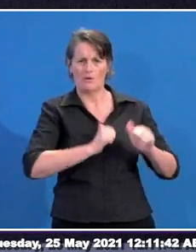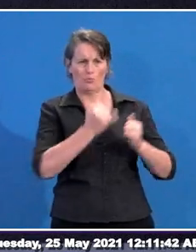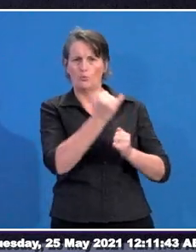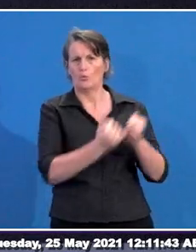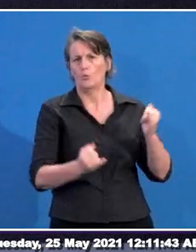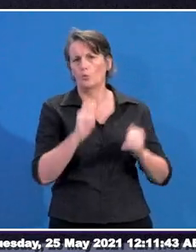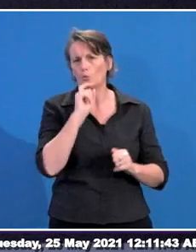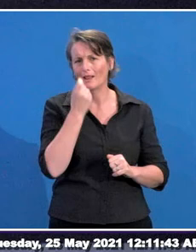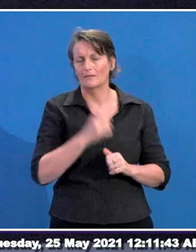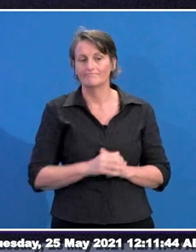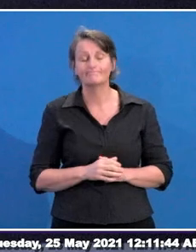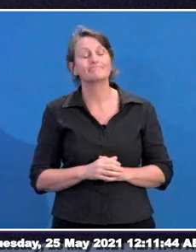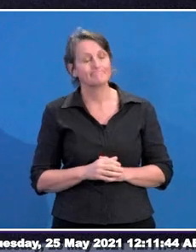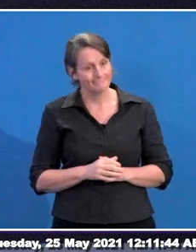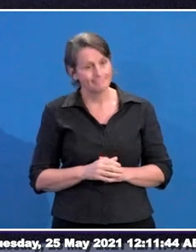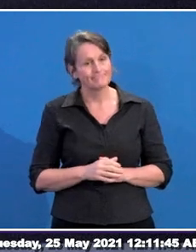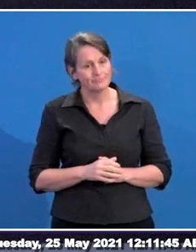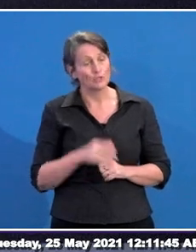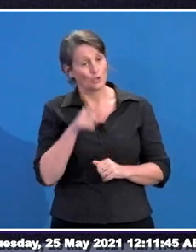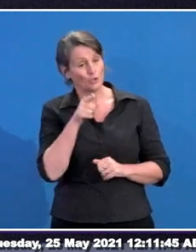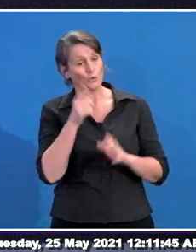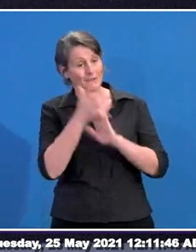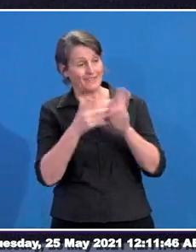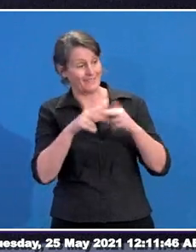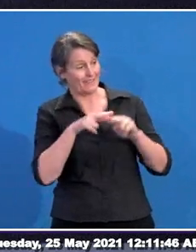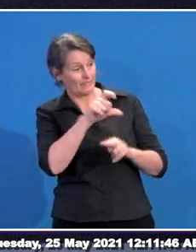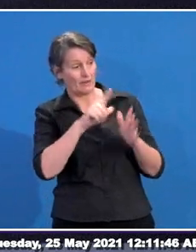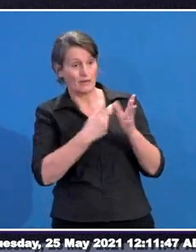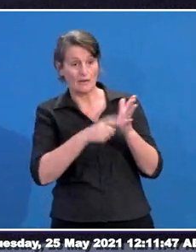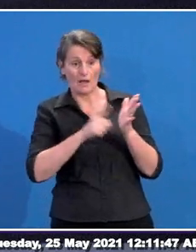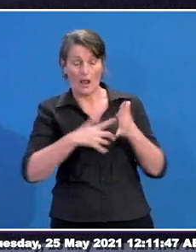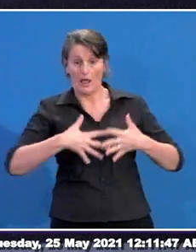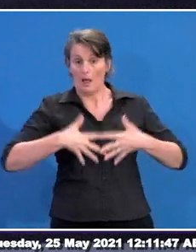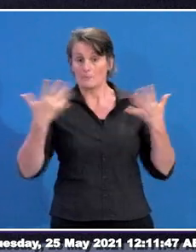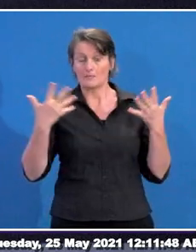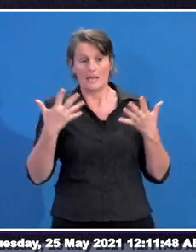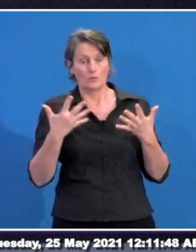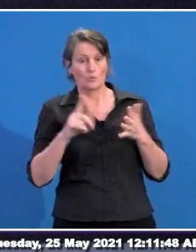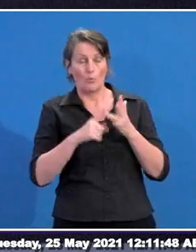So if he's, as you say in your statement. If he is distressed or having a behaviour,